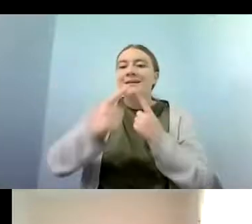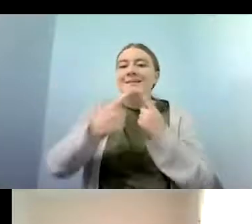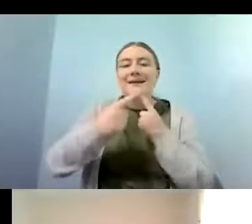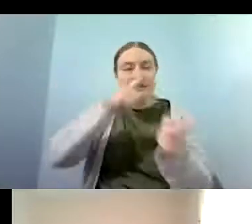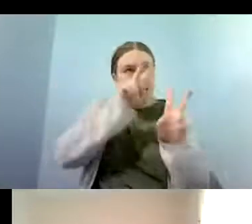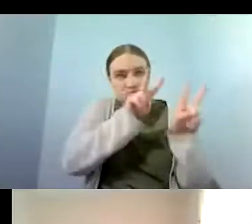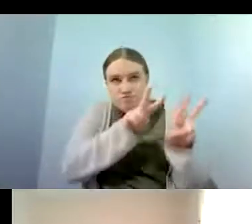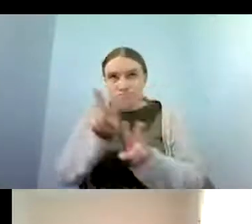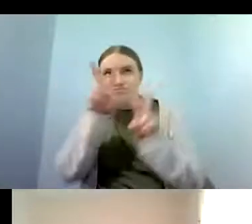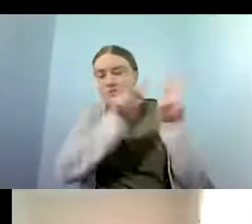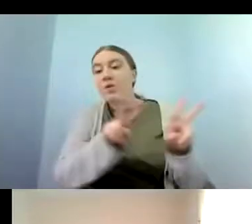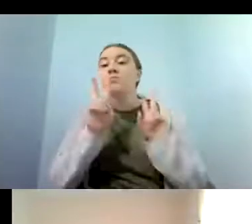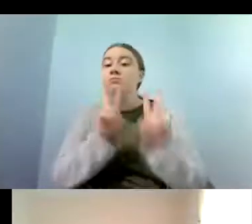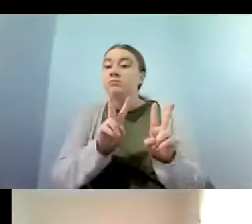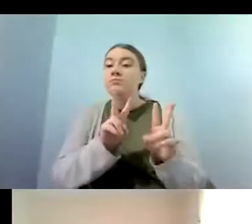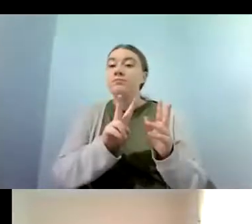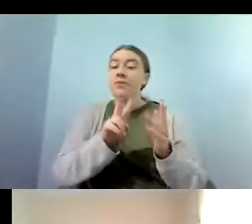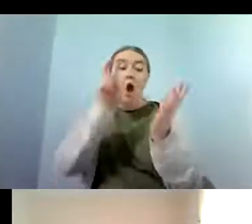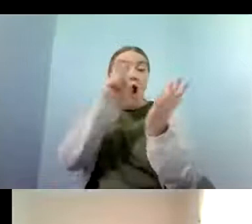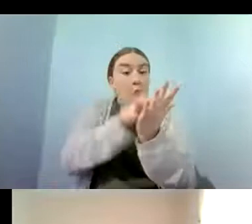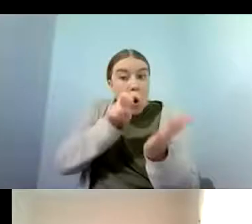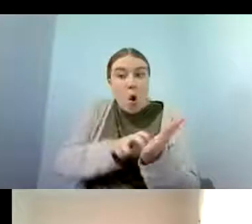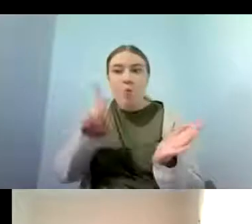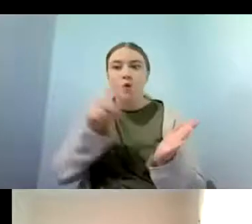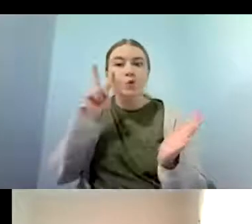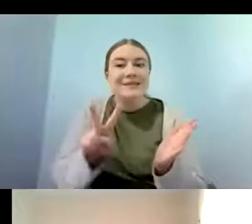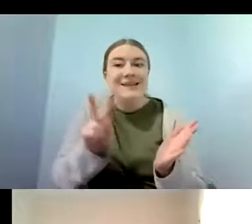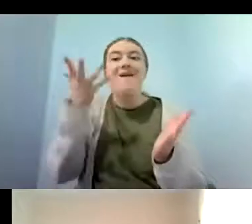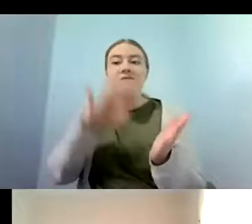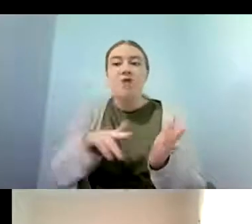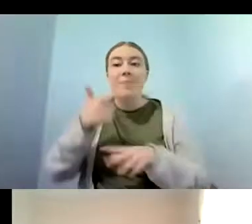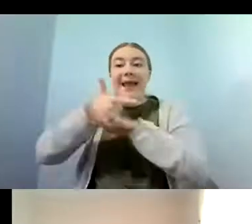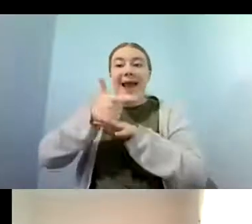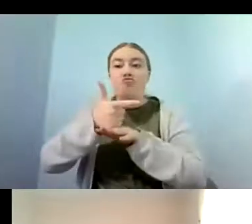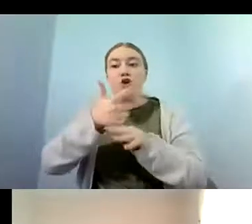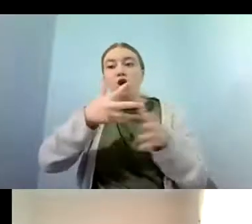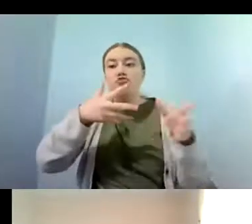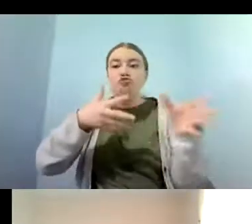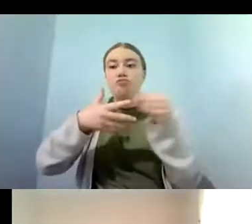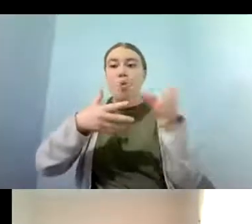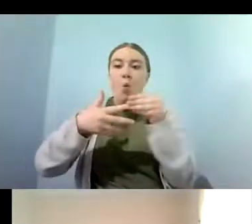through the data and log what you find camera traps at a really great example of this so a